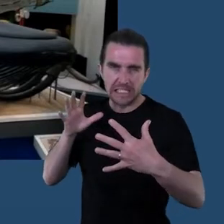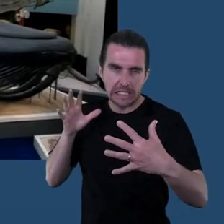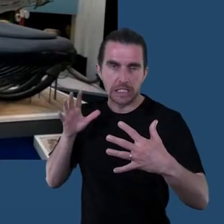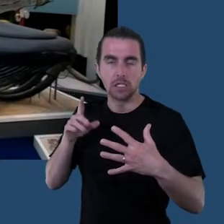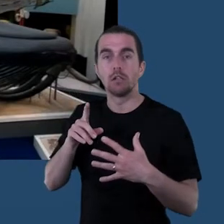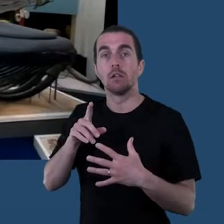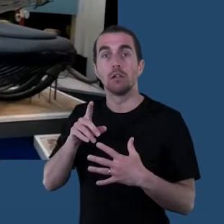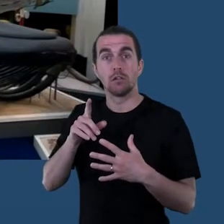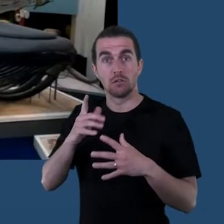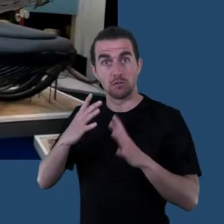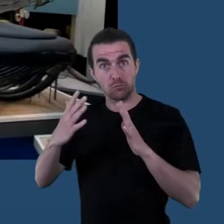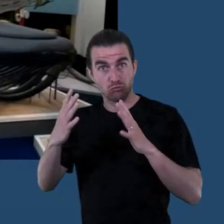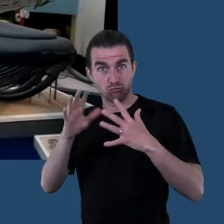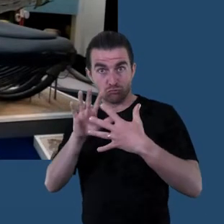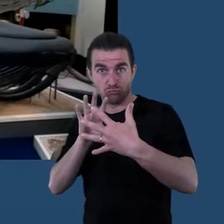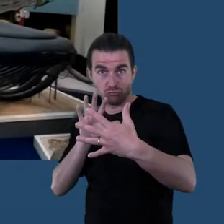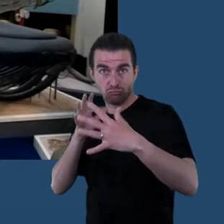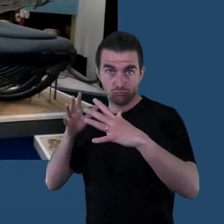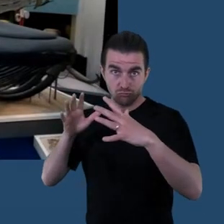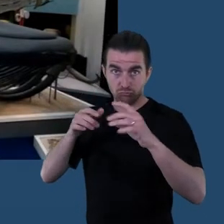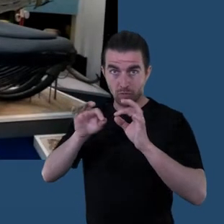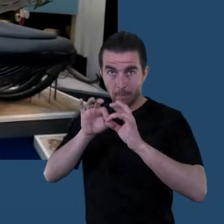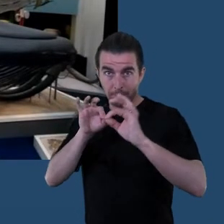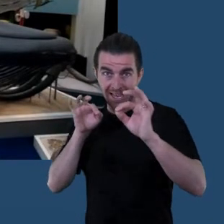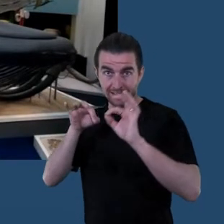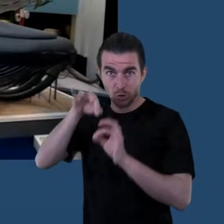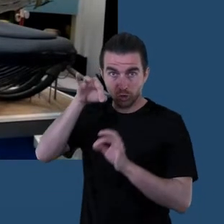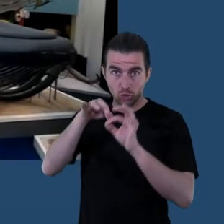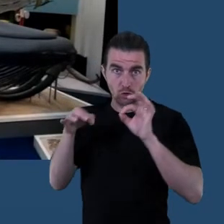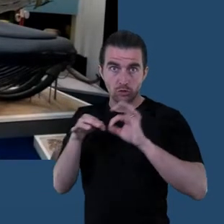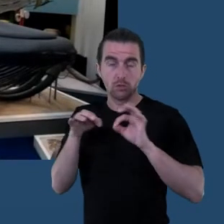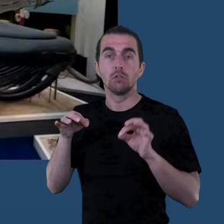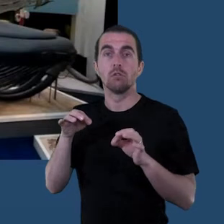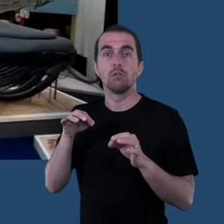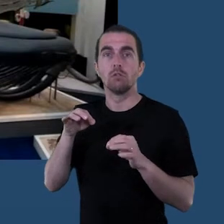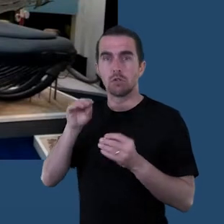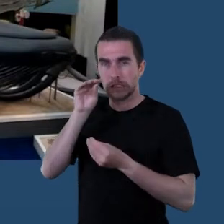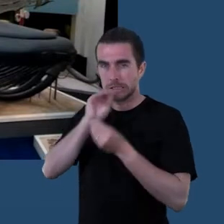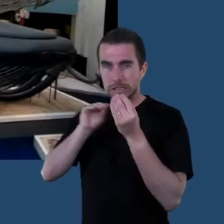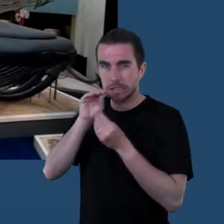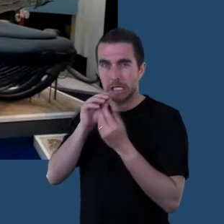Bear in mind that the dimensions, the measurements, the external characteristics were all based on